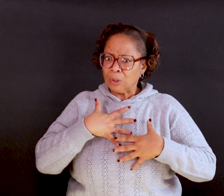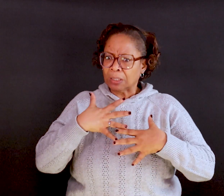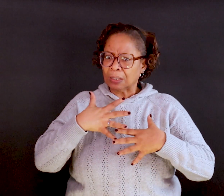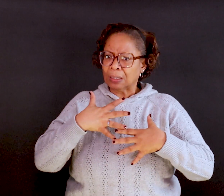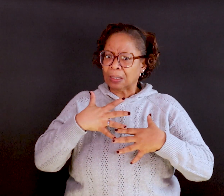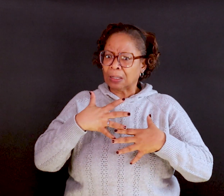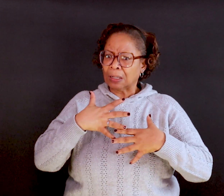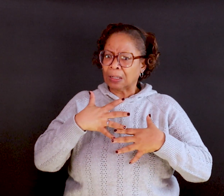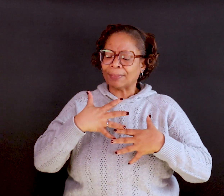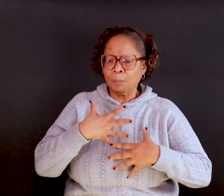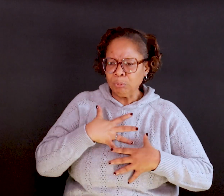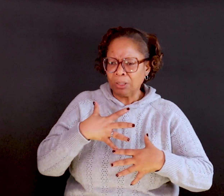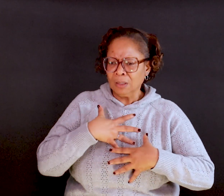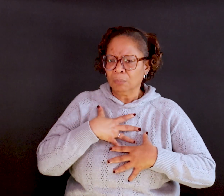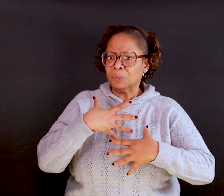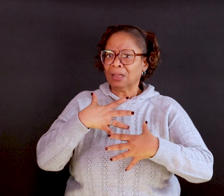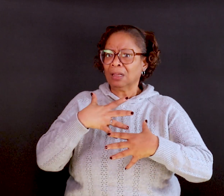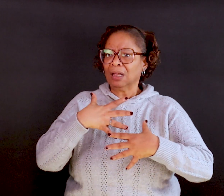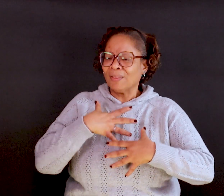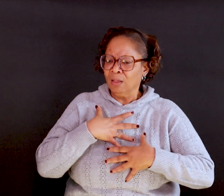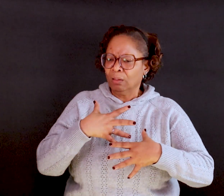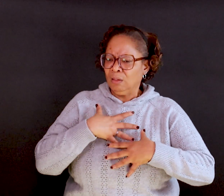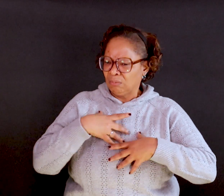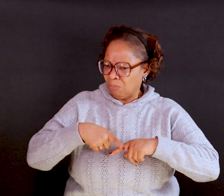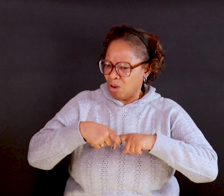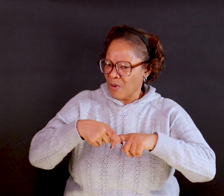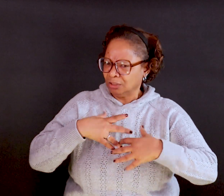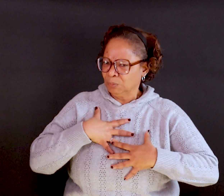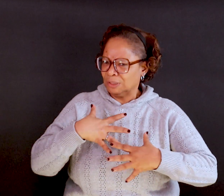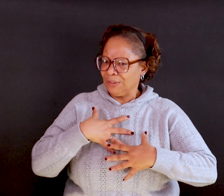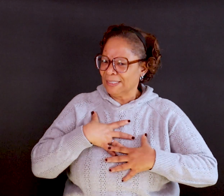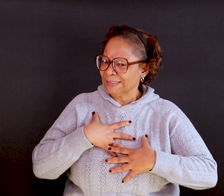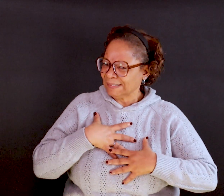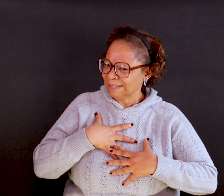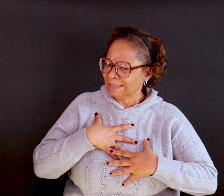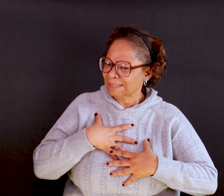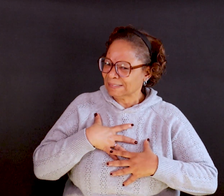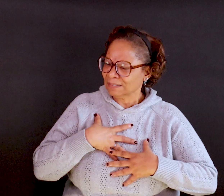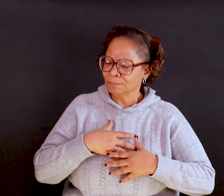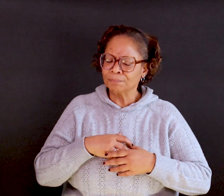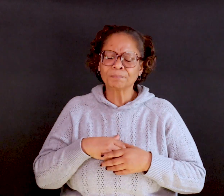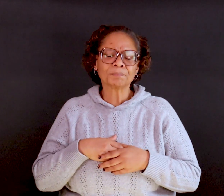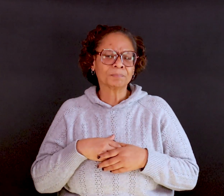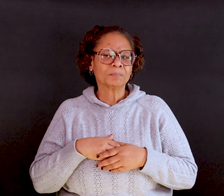Pauses in breathing (Apnea)